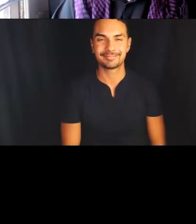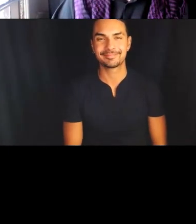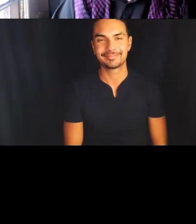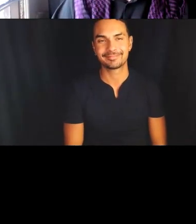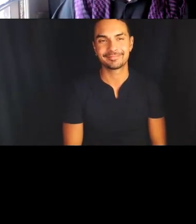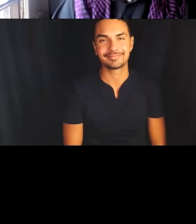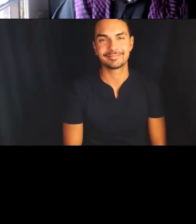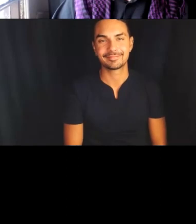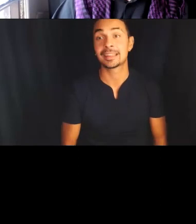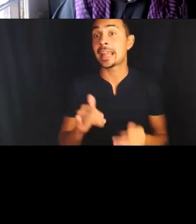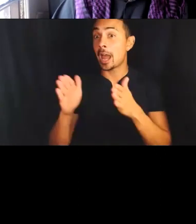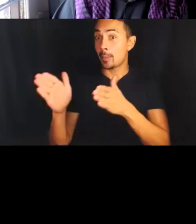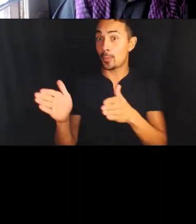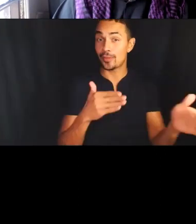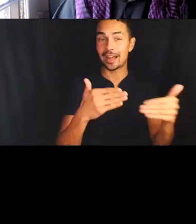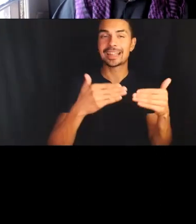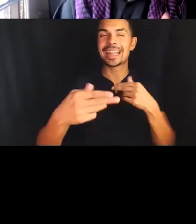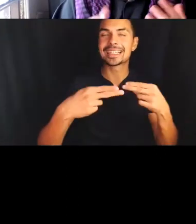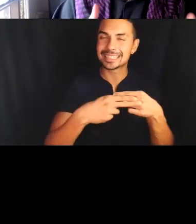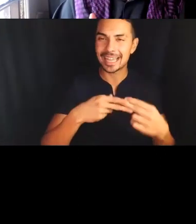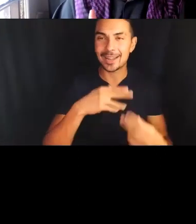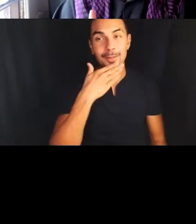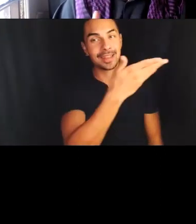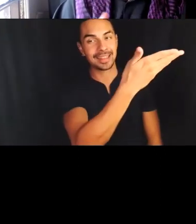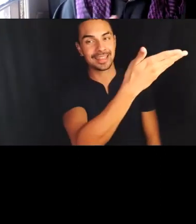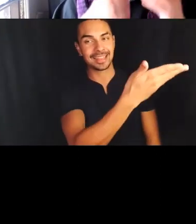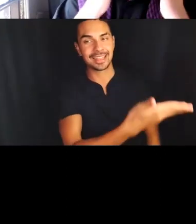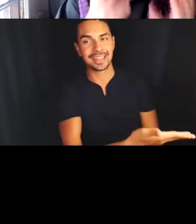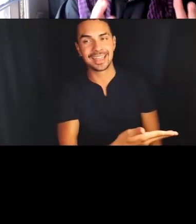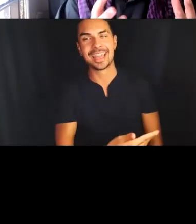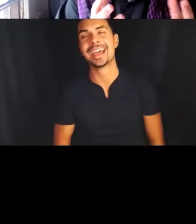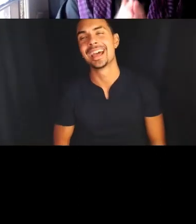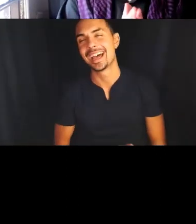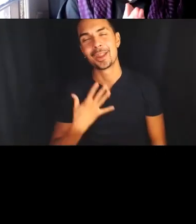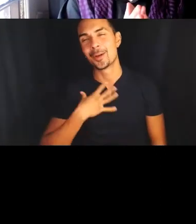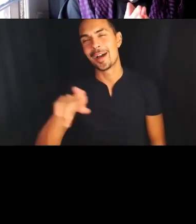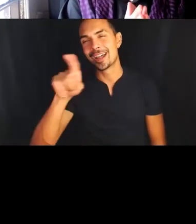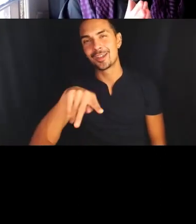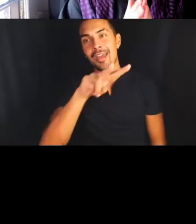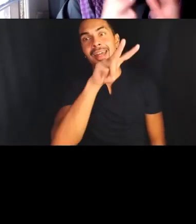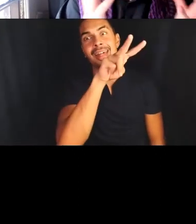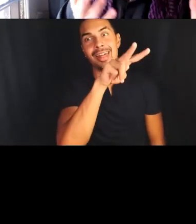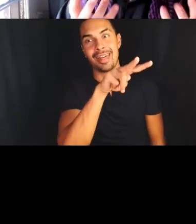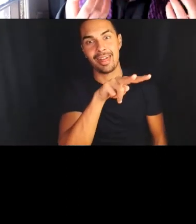And if we move on to the next slide, I will spare folks from reading all of these, but as you can see,